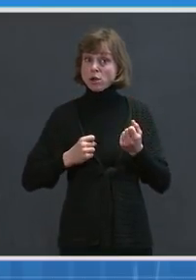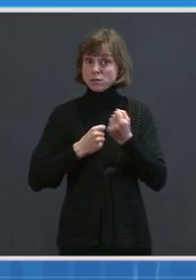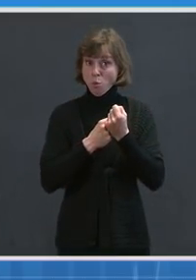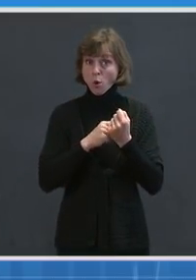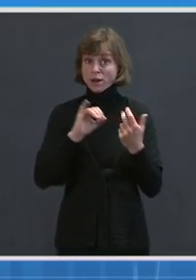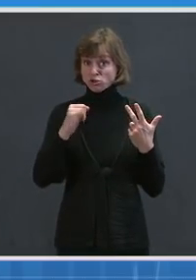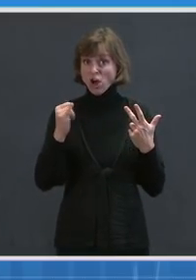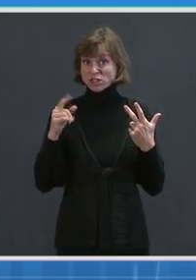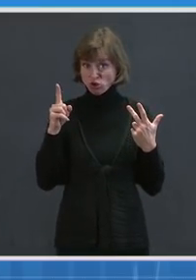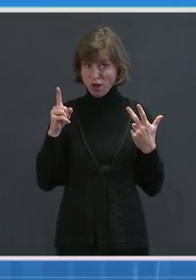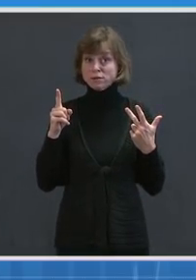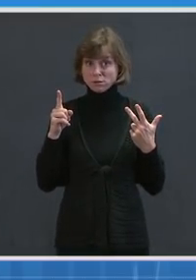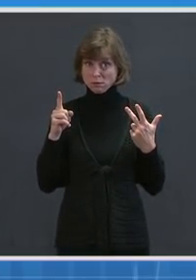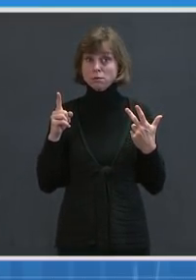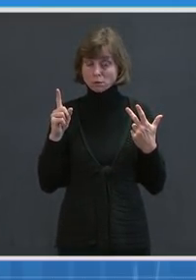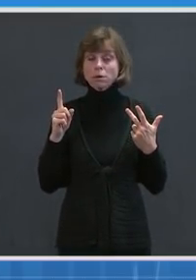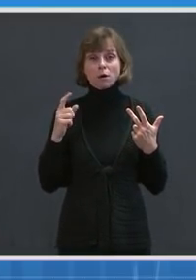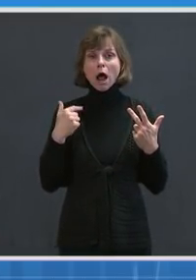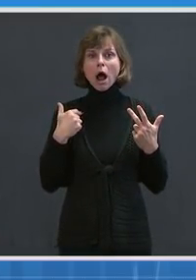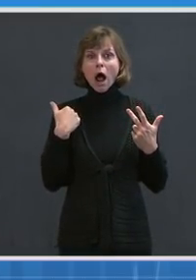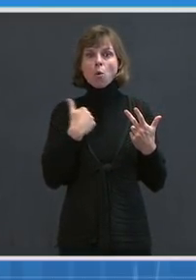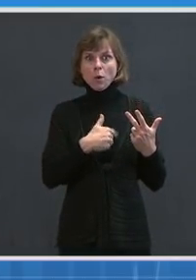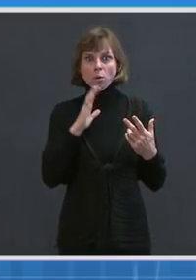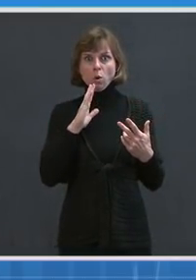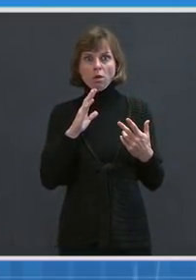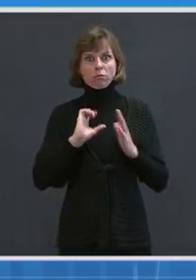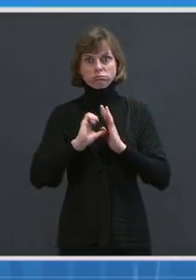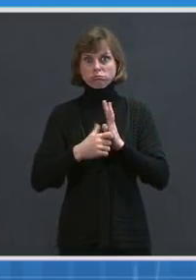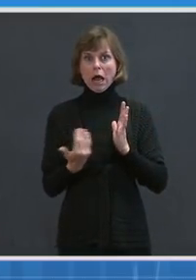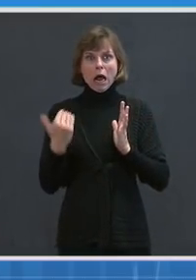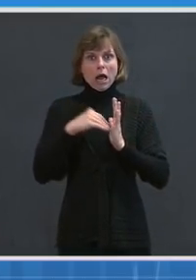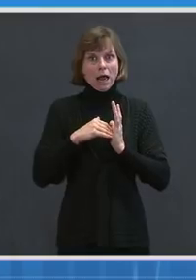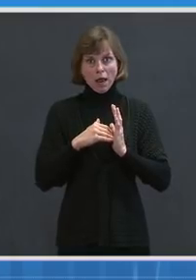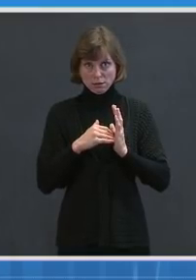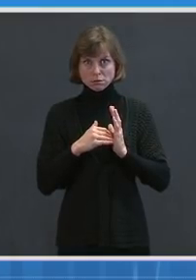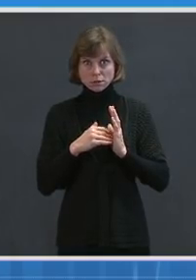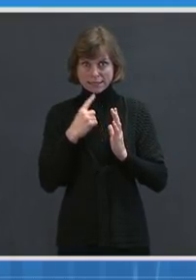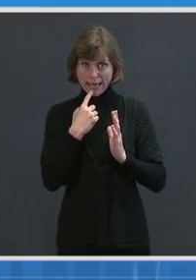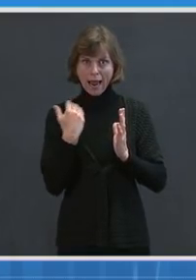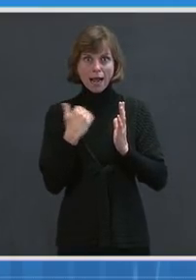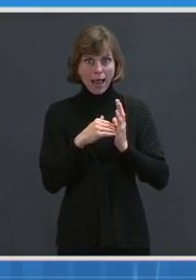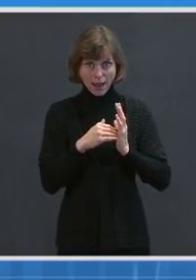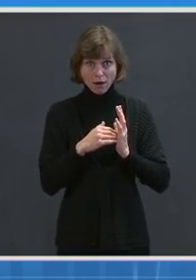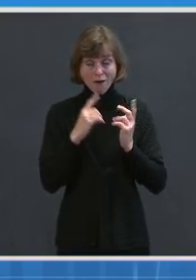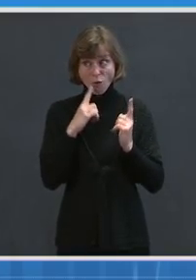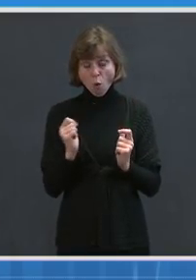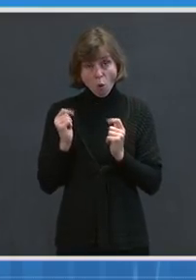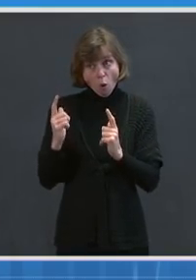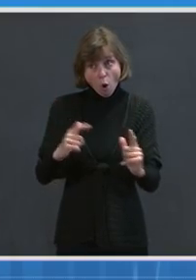And I think we would reiterate the message that, for all of us, the first vaccine we have an opportunity